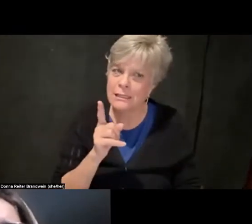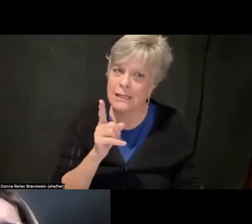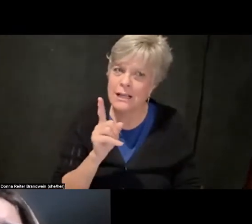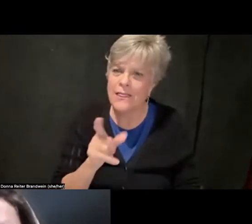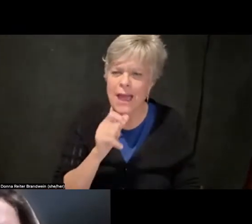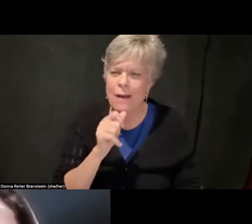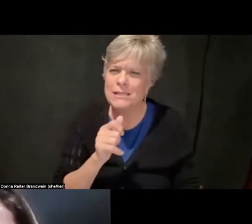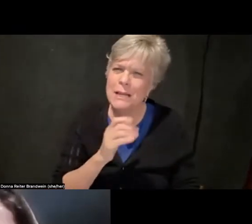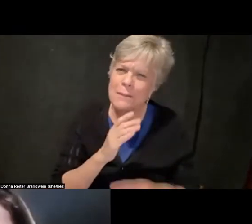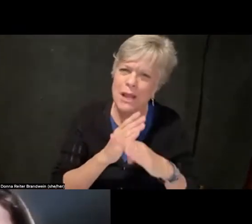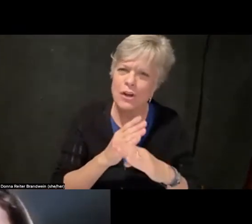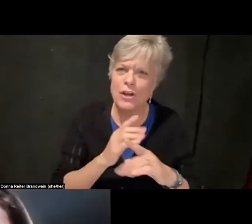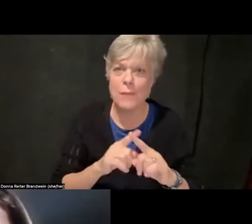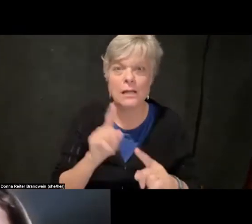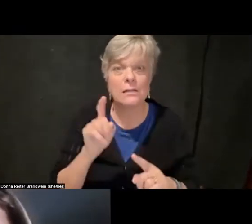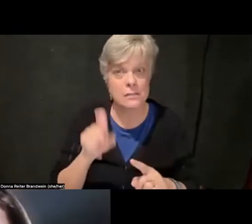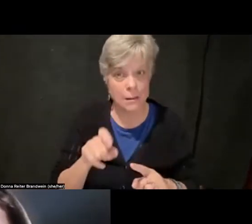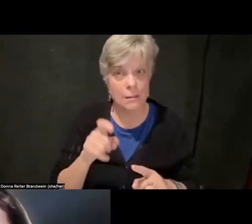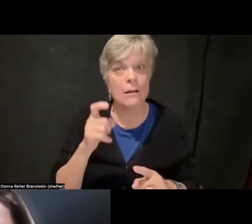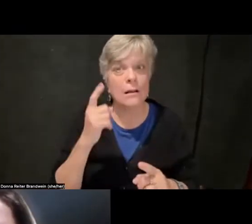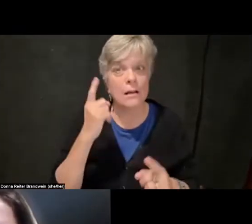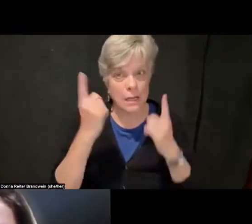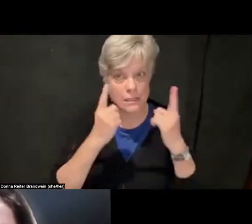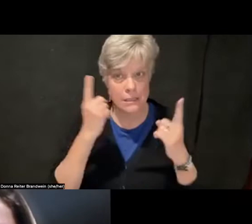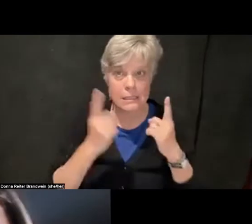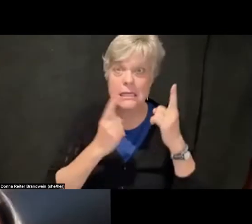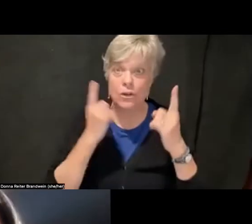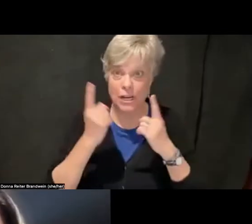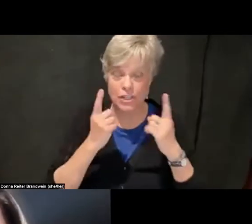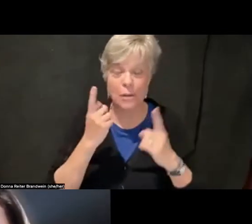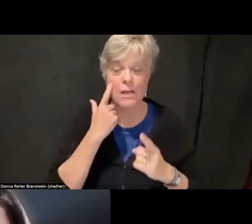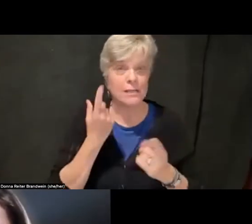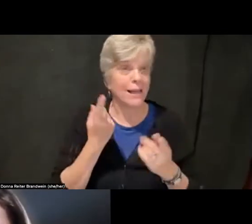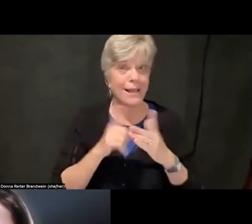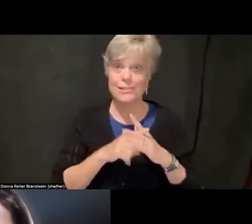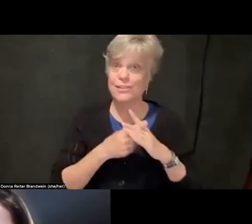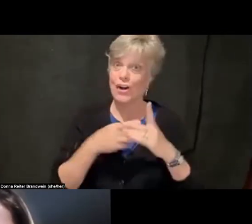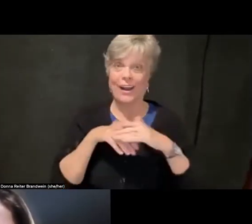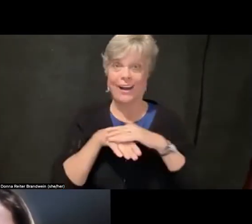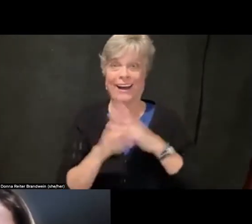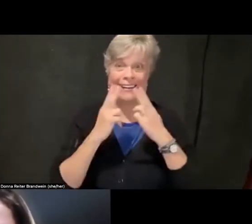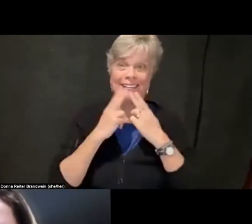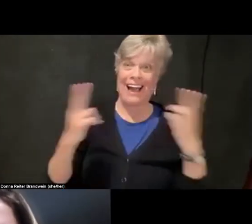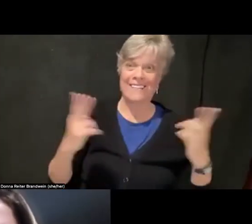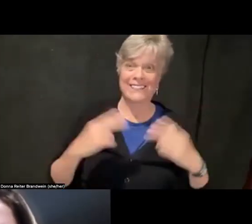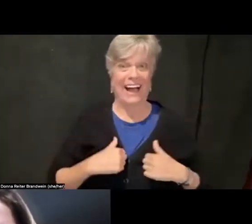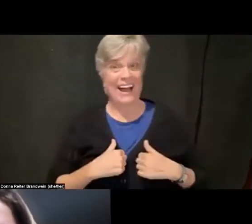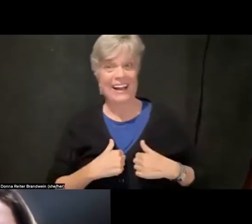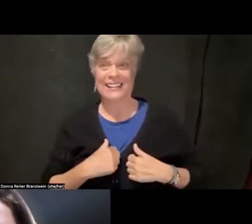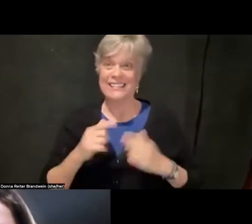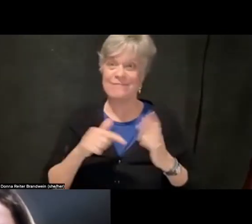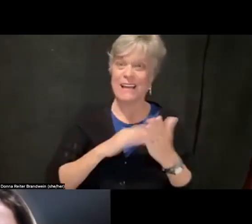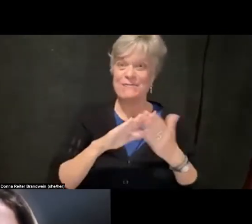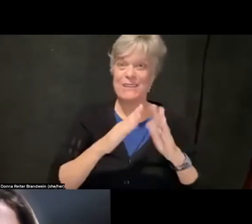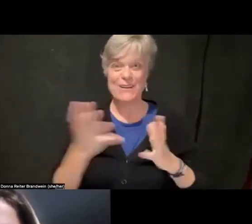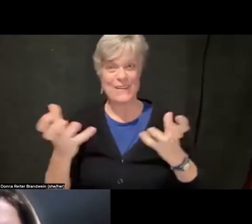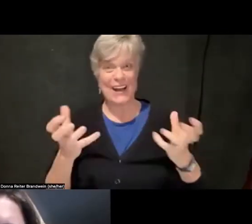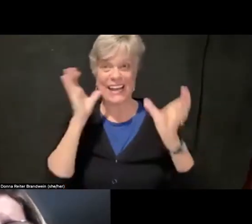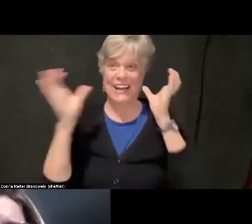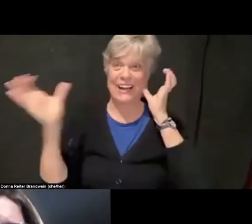but a consideration that I went in very naively. I was like, well, this is my community and I just wanna hear all the great things